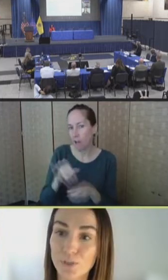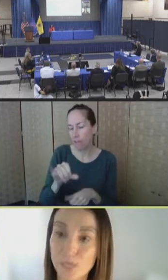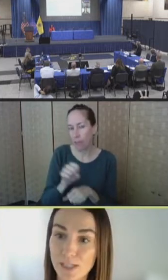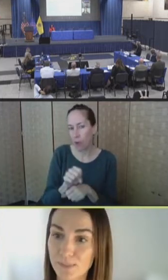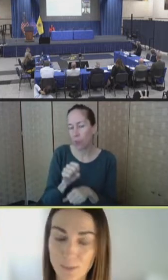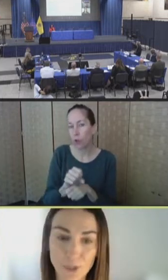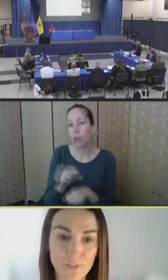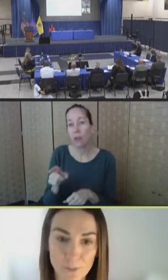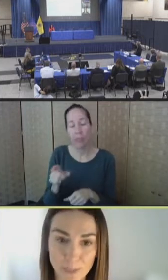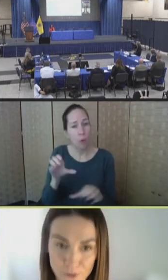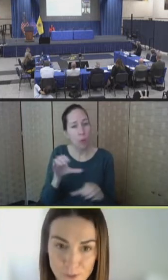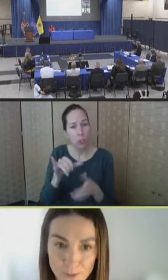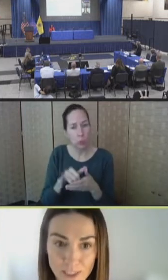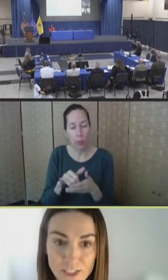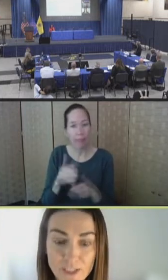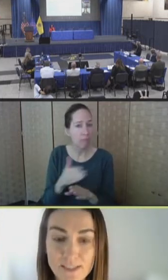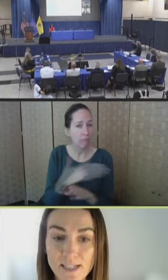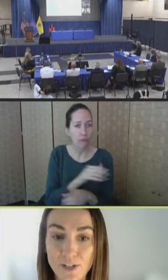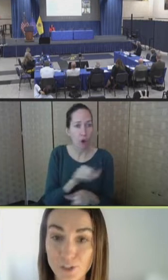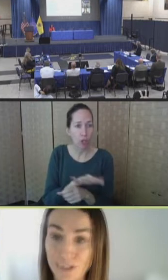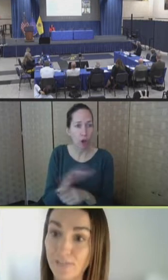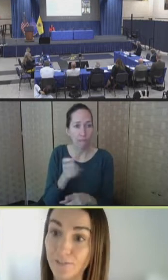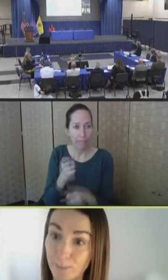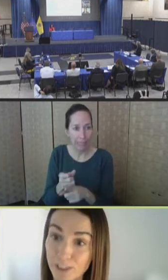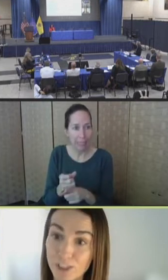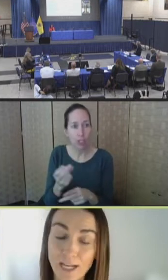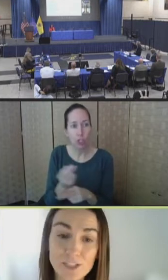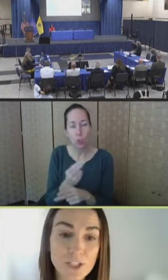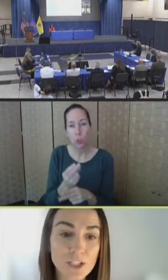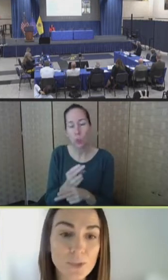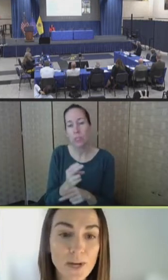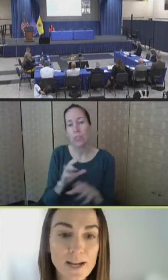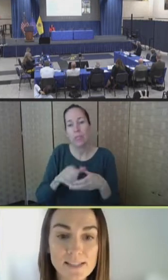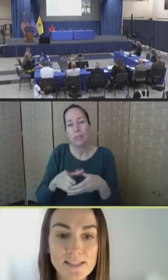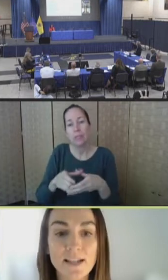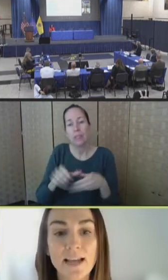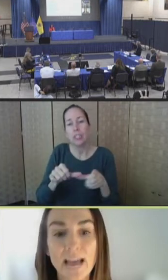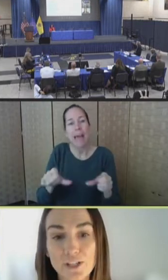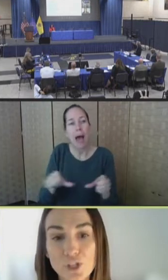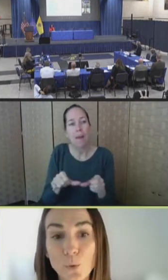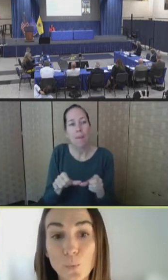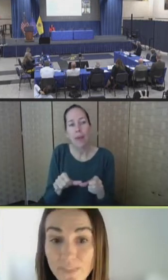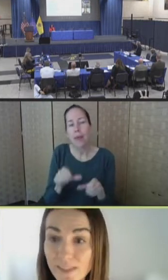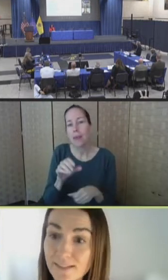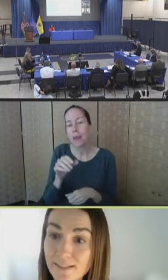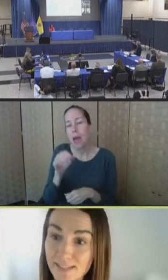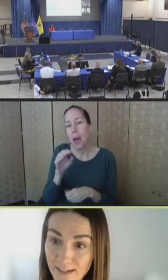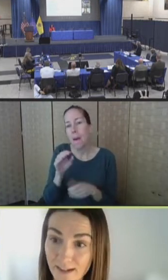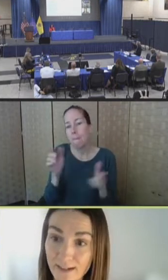using demographic micro-simulations to understand family change in the U.S. And so with these data,